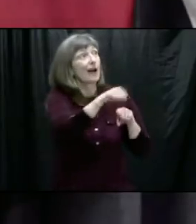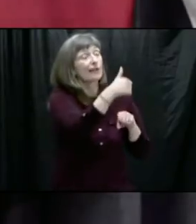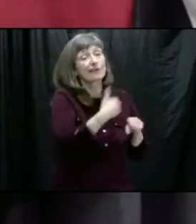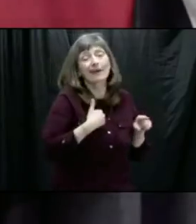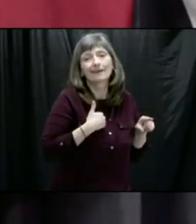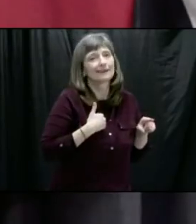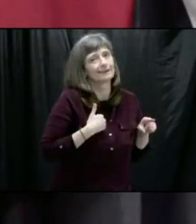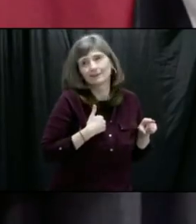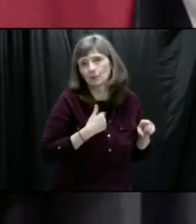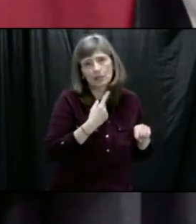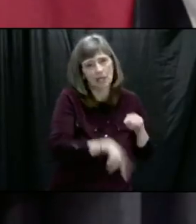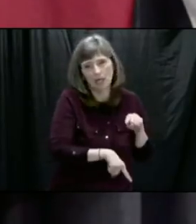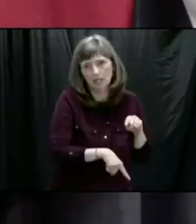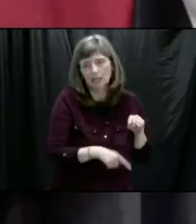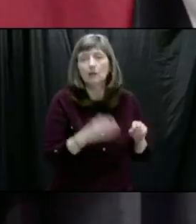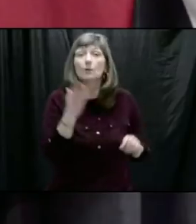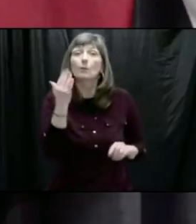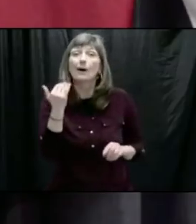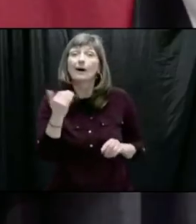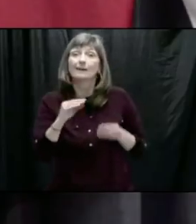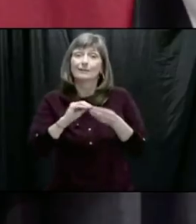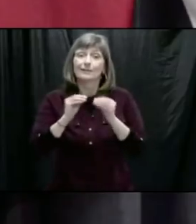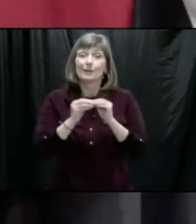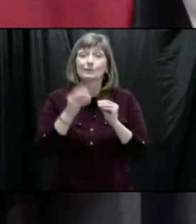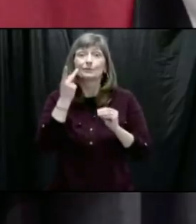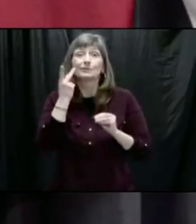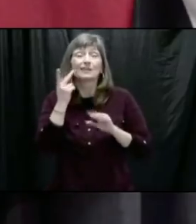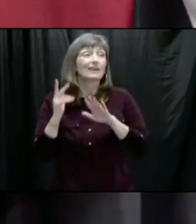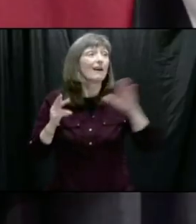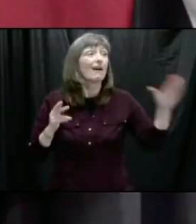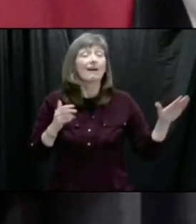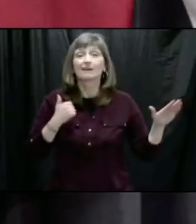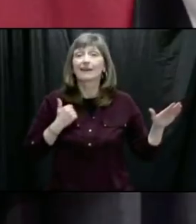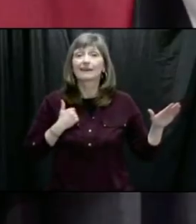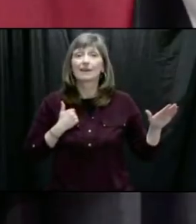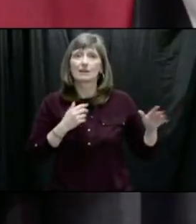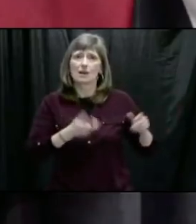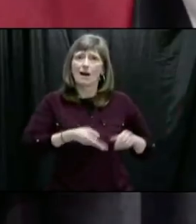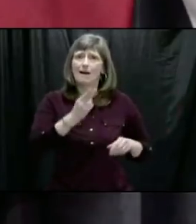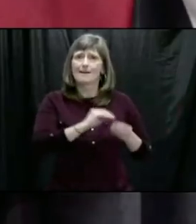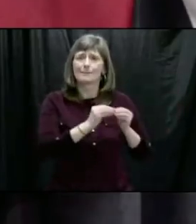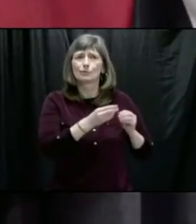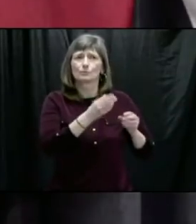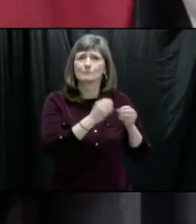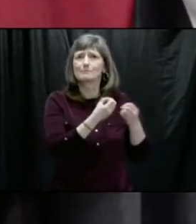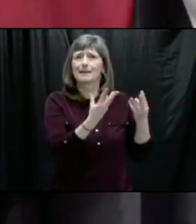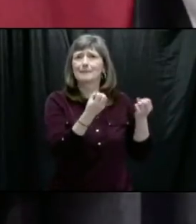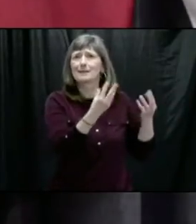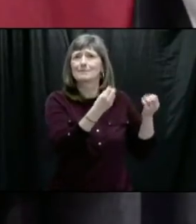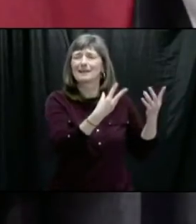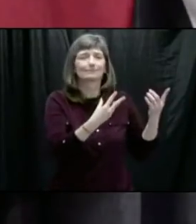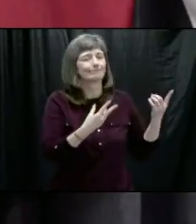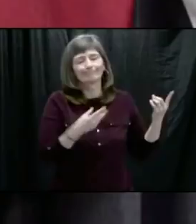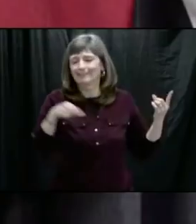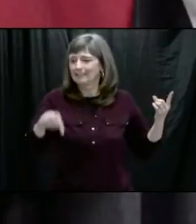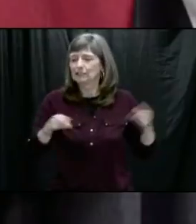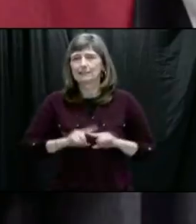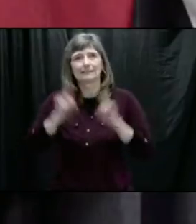WE'VE DONE THAT BECAUSE WE DON'T HAVE THE TYPES OF DATA AND THE TYPES OF NUMBERS THAT YOU SEE IN